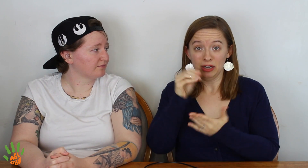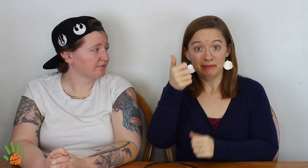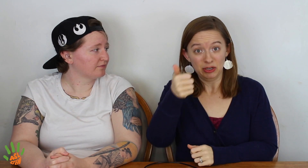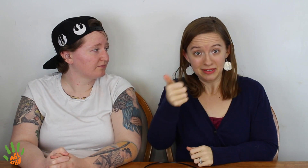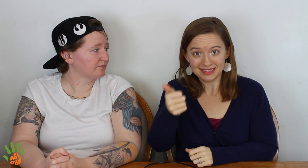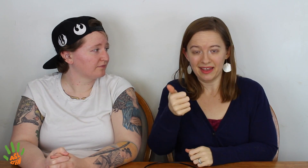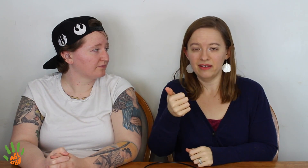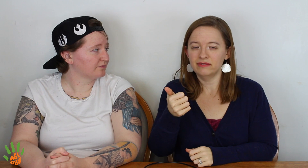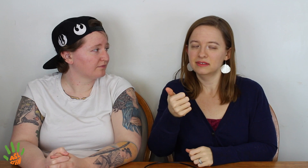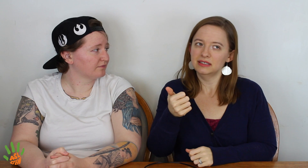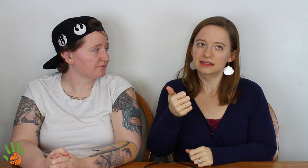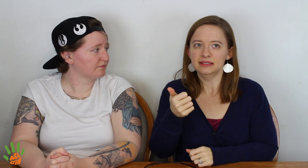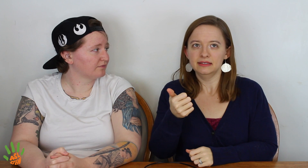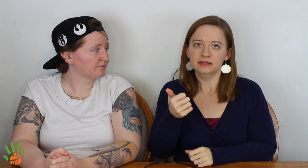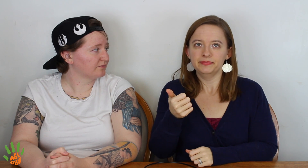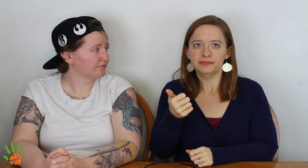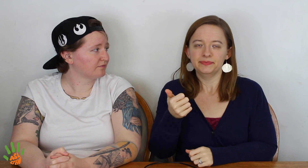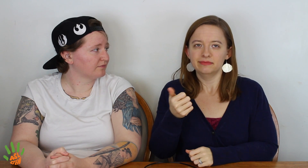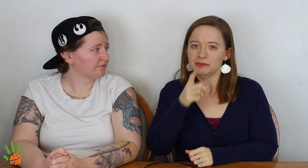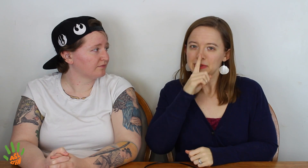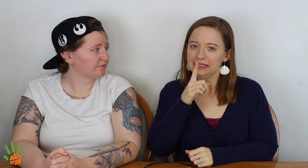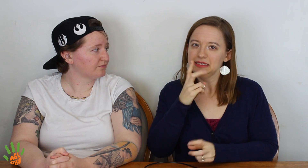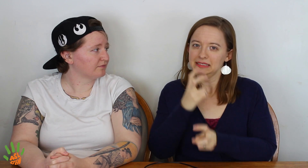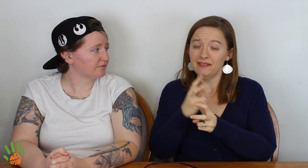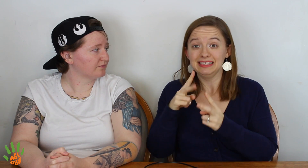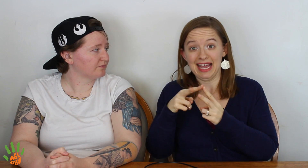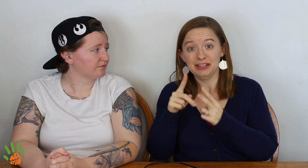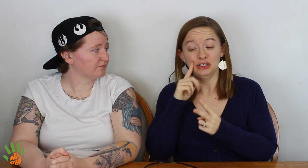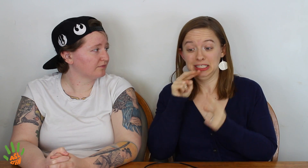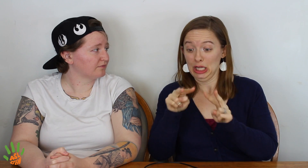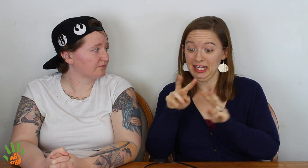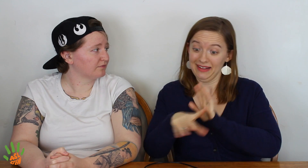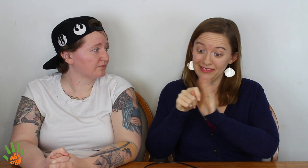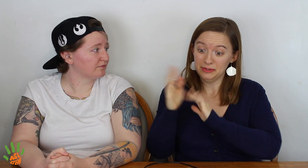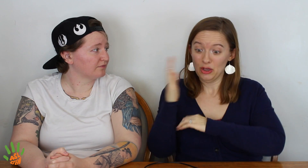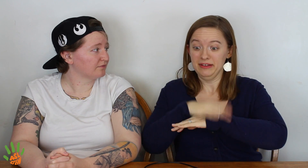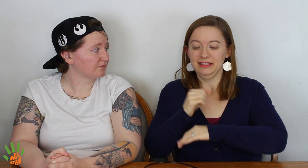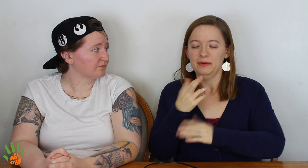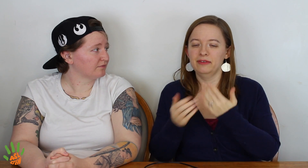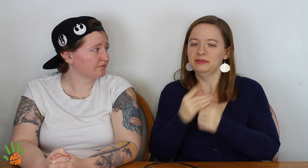Plus, if you're learning by yourself... ahh really it's tough because either you're just looking at videos all day